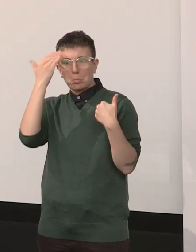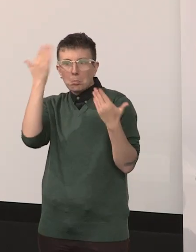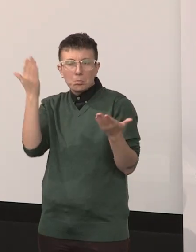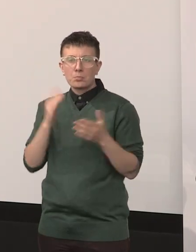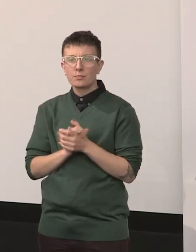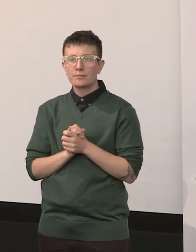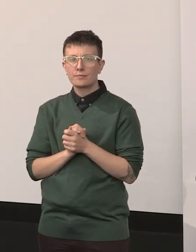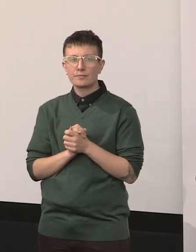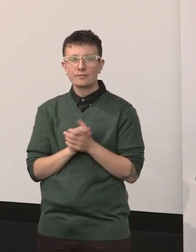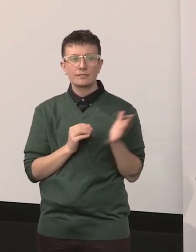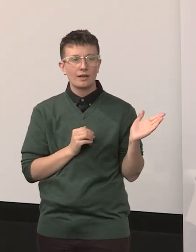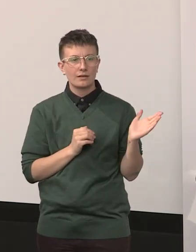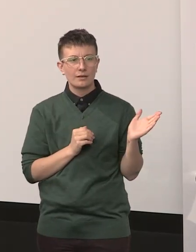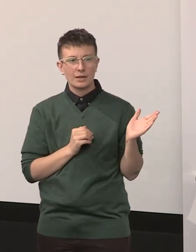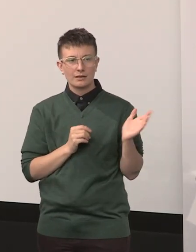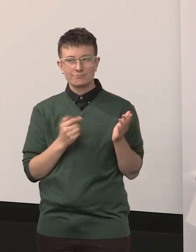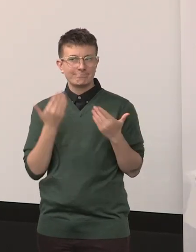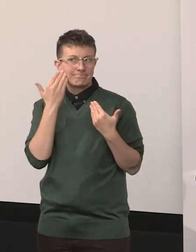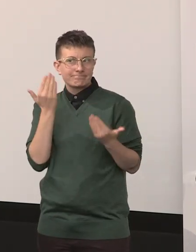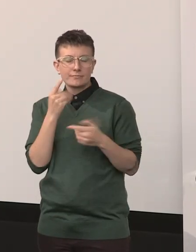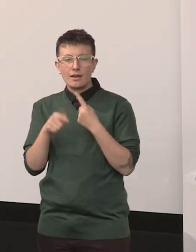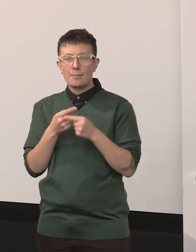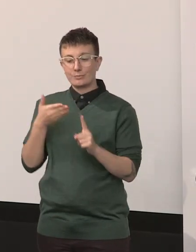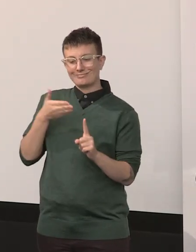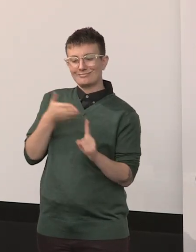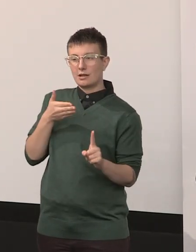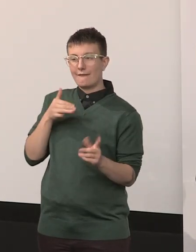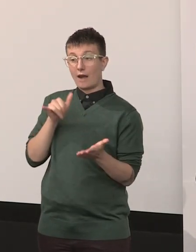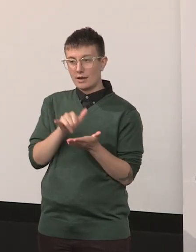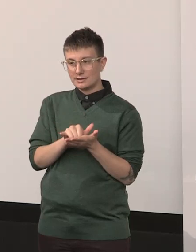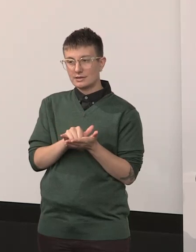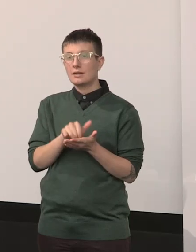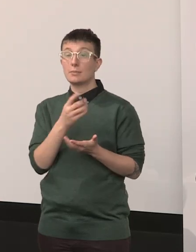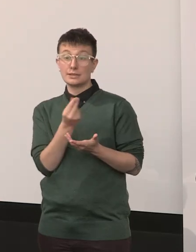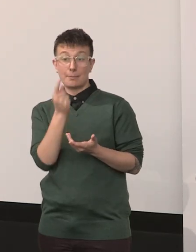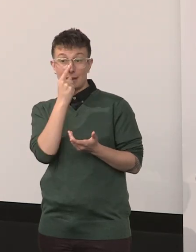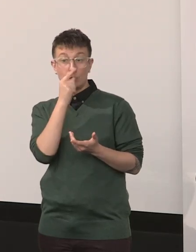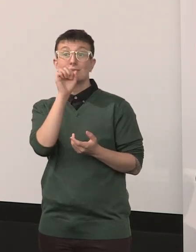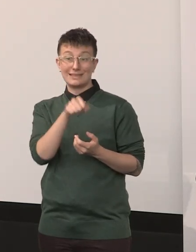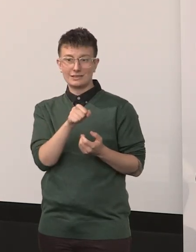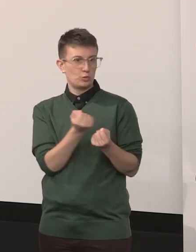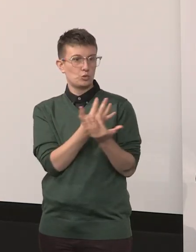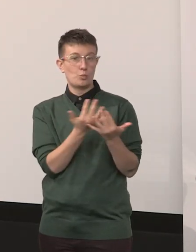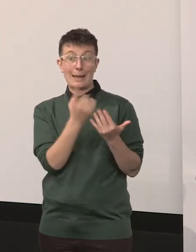well, I can't speak to why the public wasn't made aware, but I can say, yes, that people